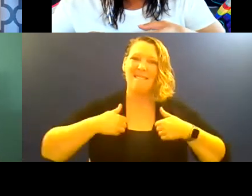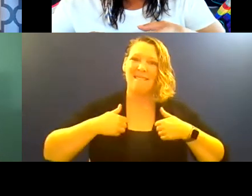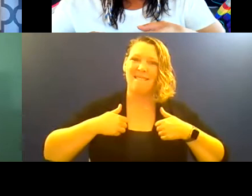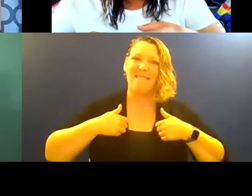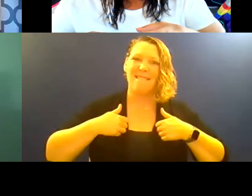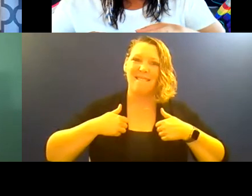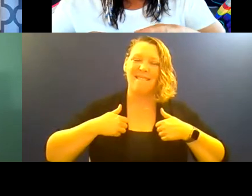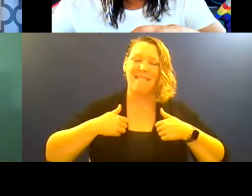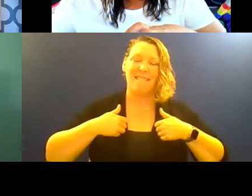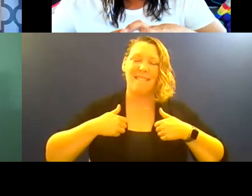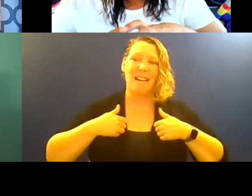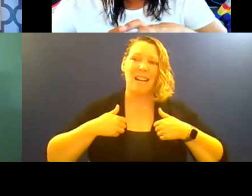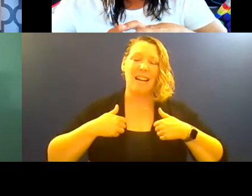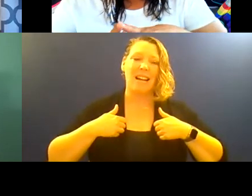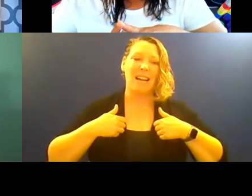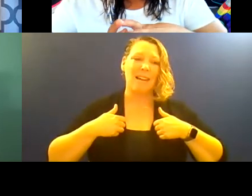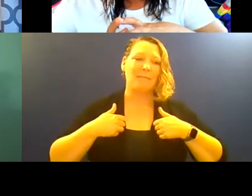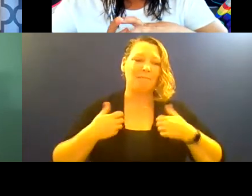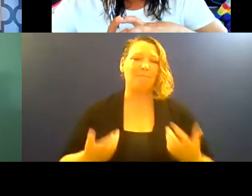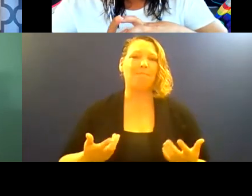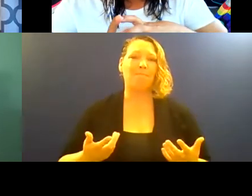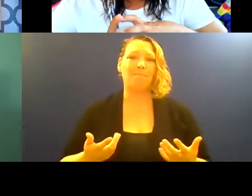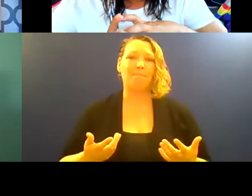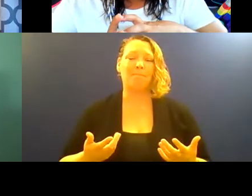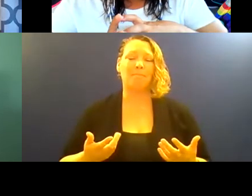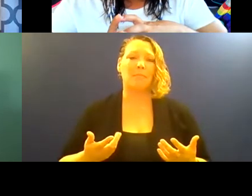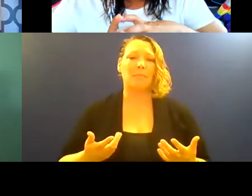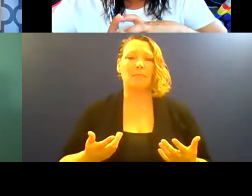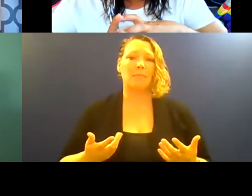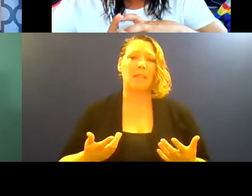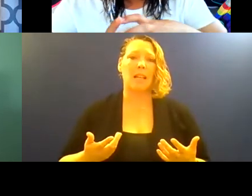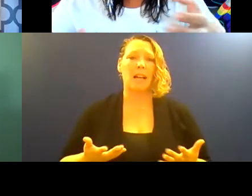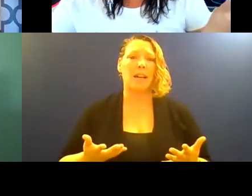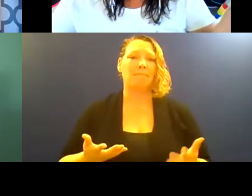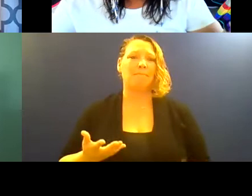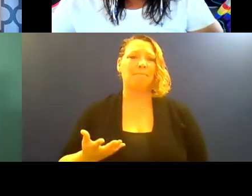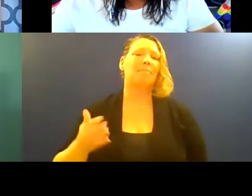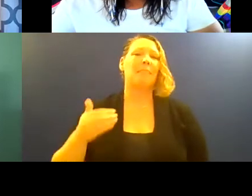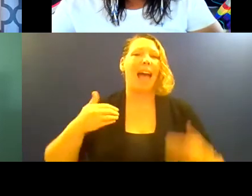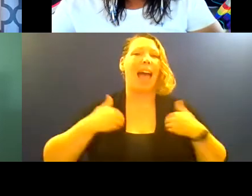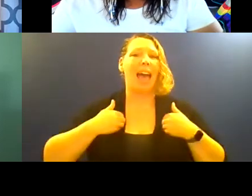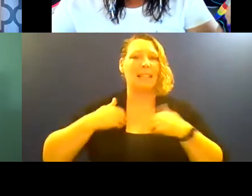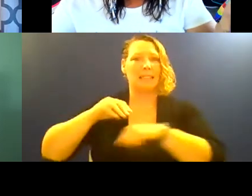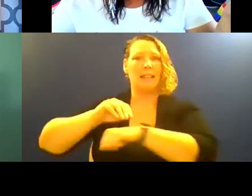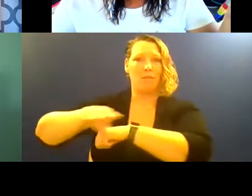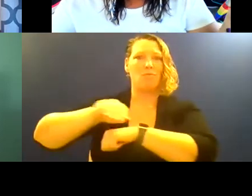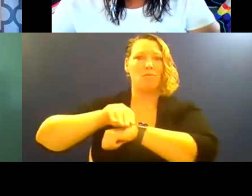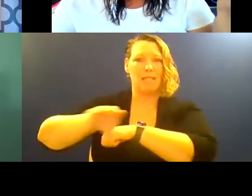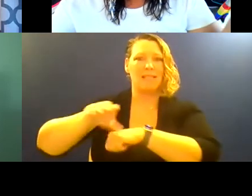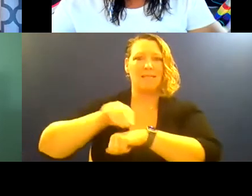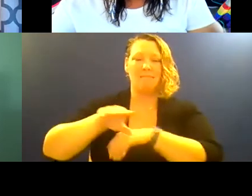And, and it has like, influence.